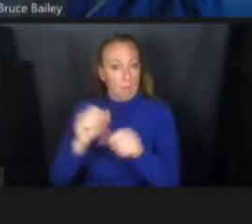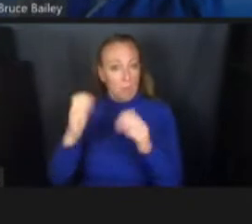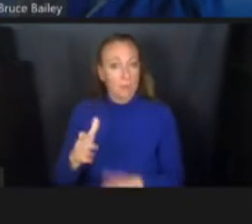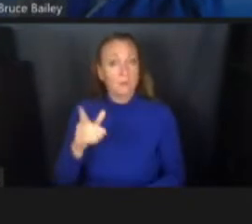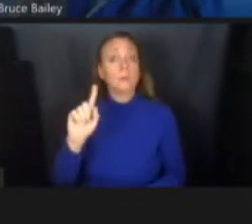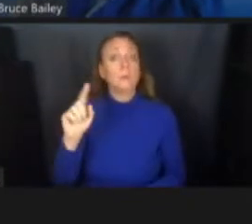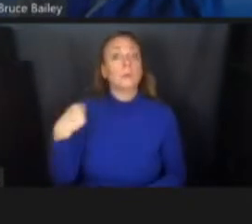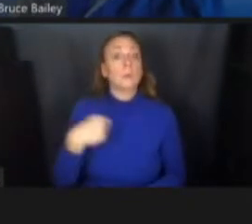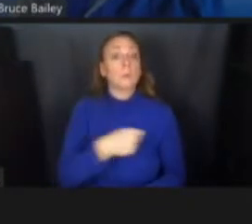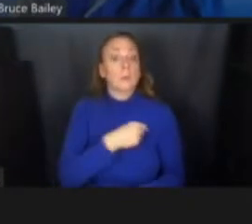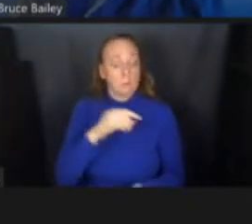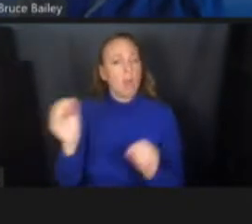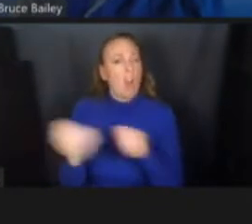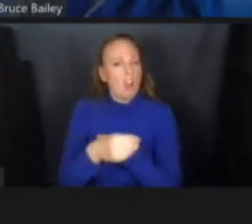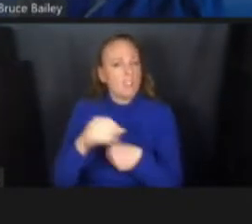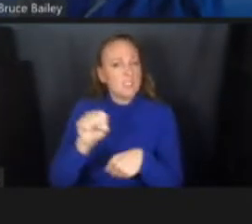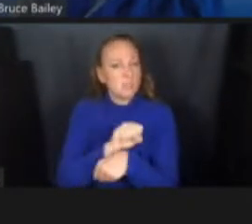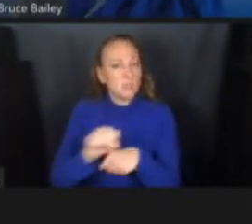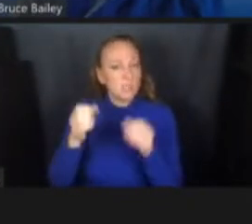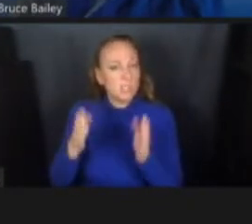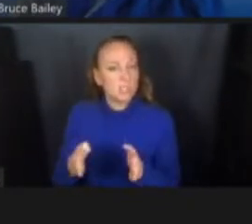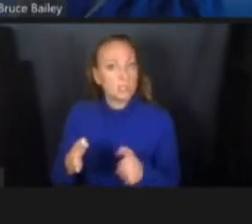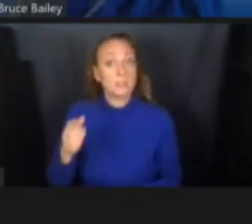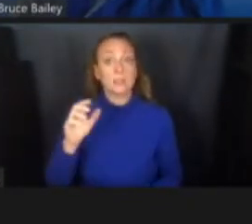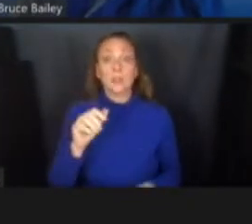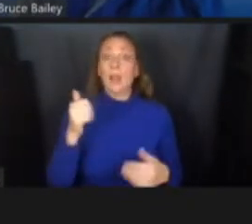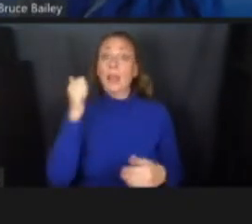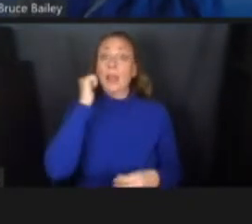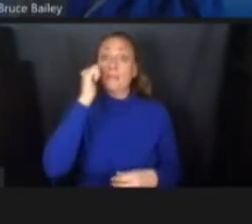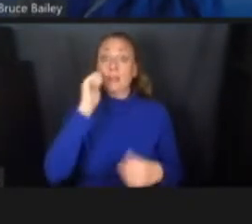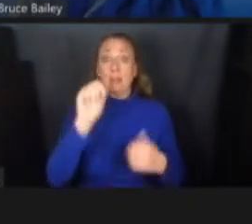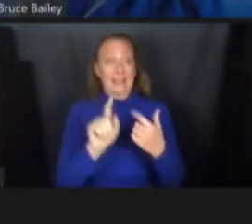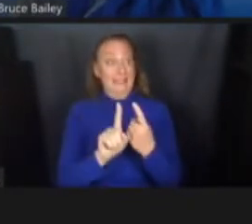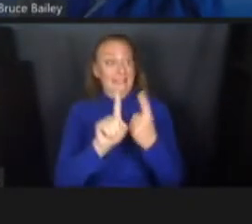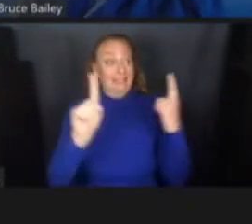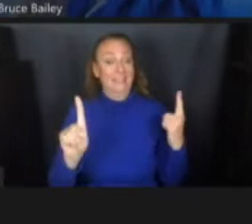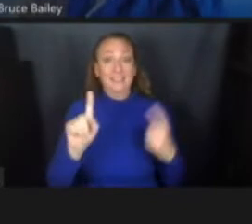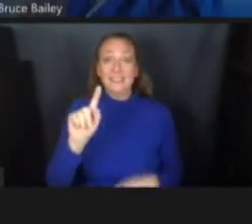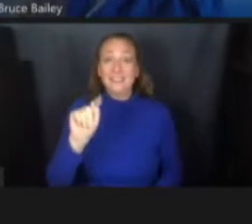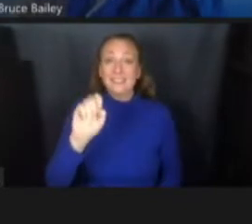And for most of us, teleworking every day was not the norm. When we had meetings,